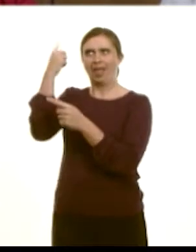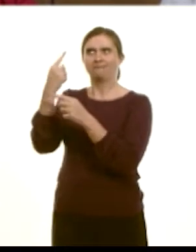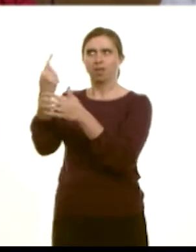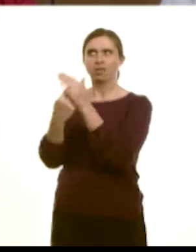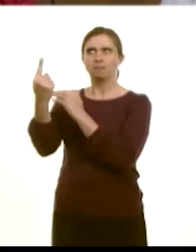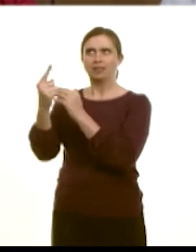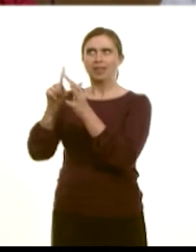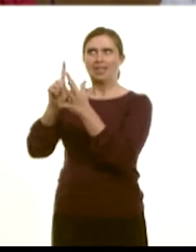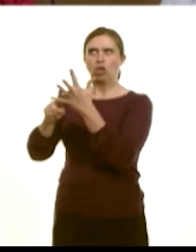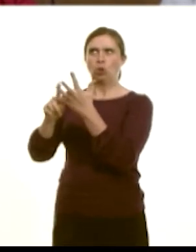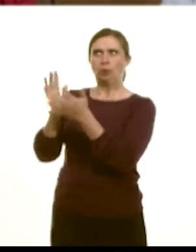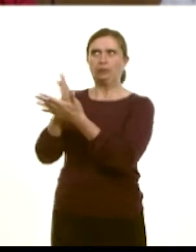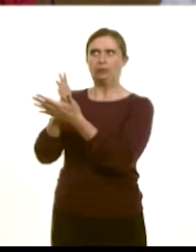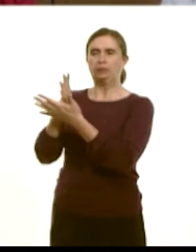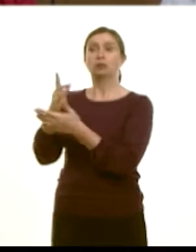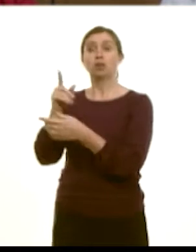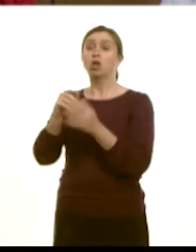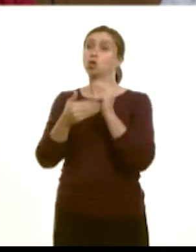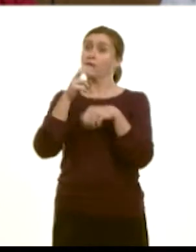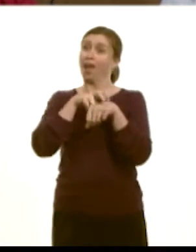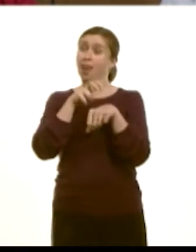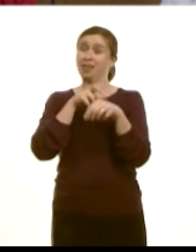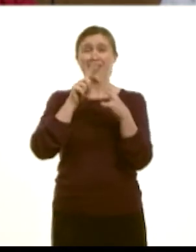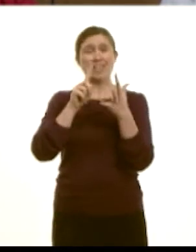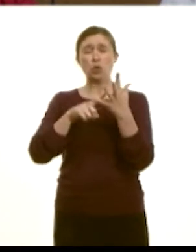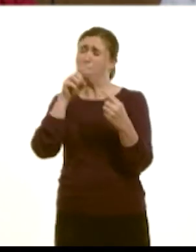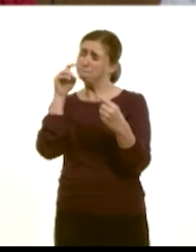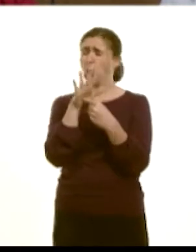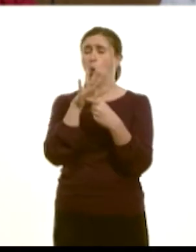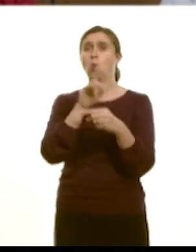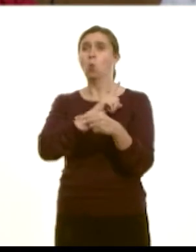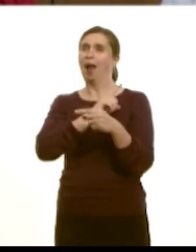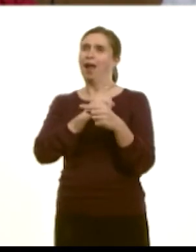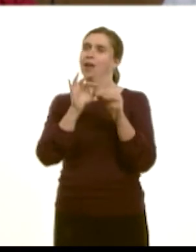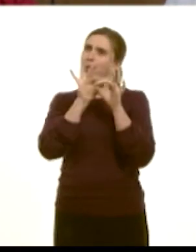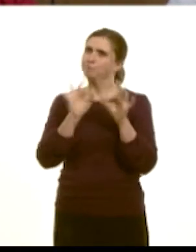In Northern Ireland, where EU membership is an exceptionally important part of the peace